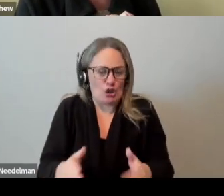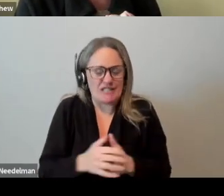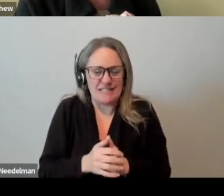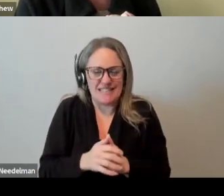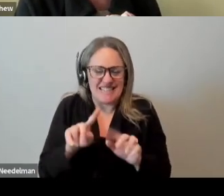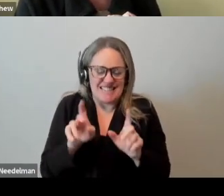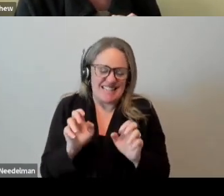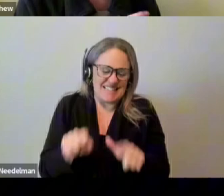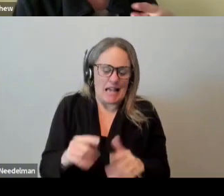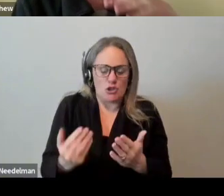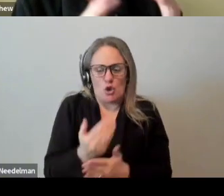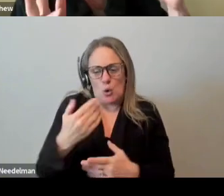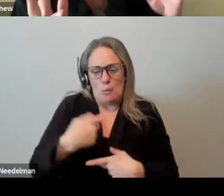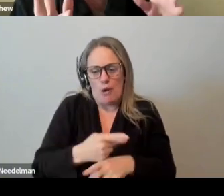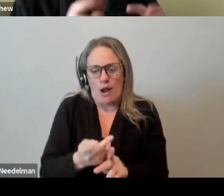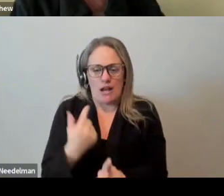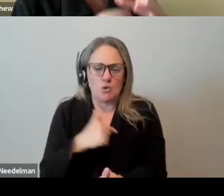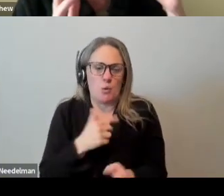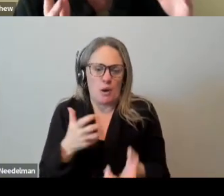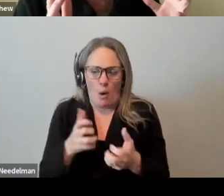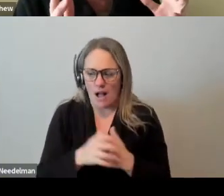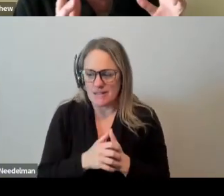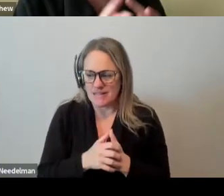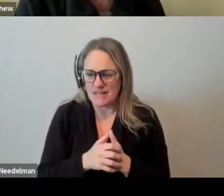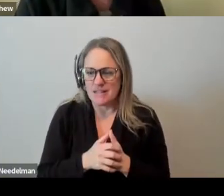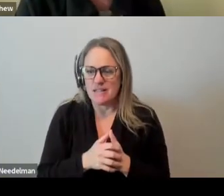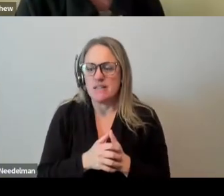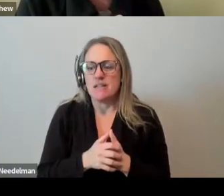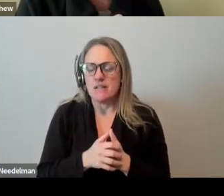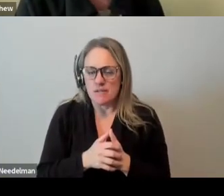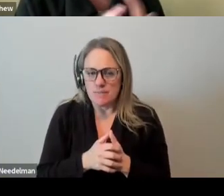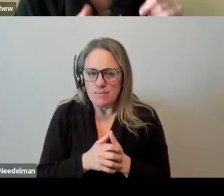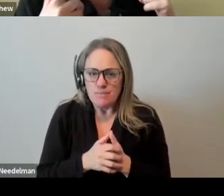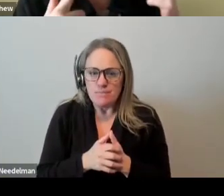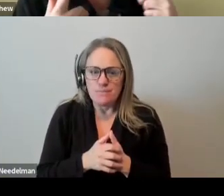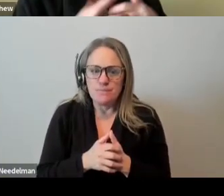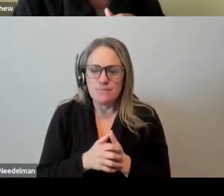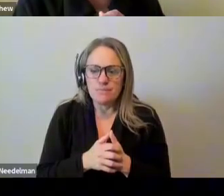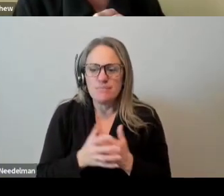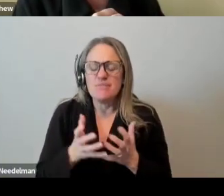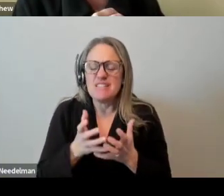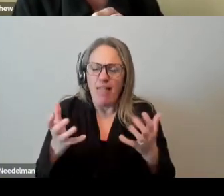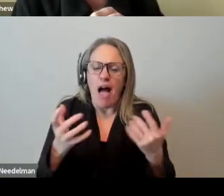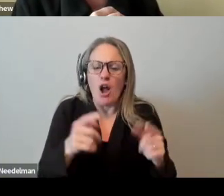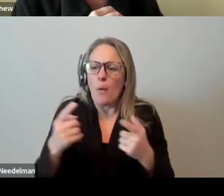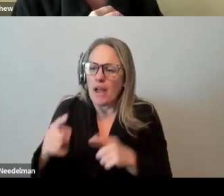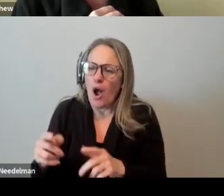are often lauded and funded. There's a lot going on in this space,